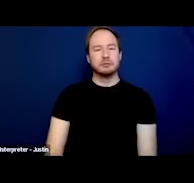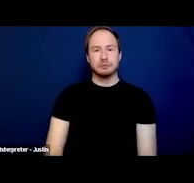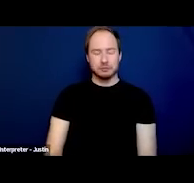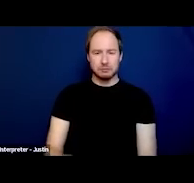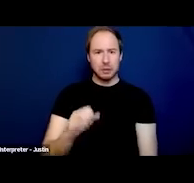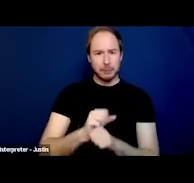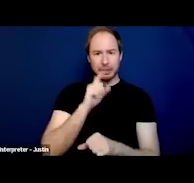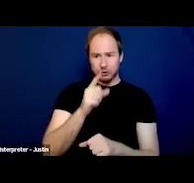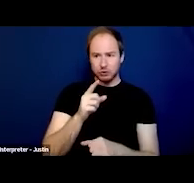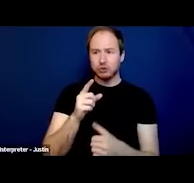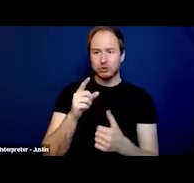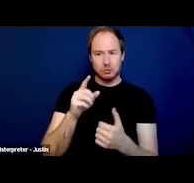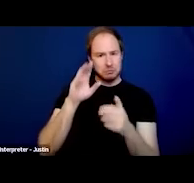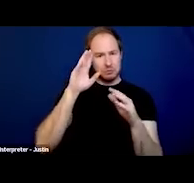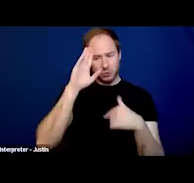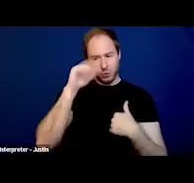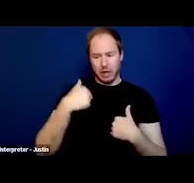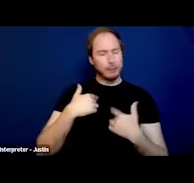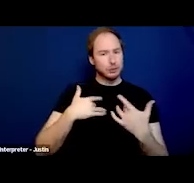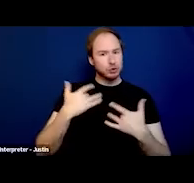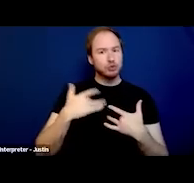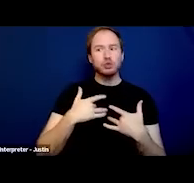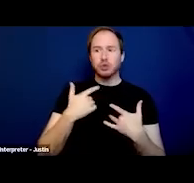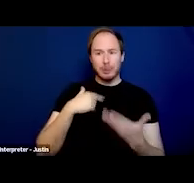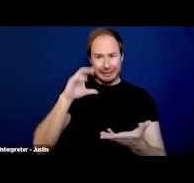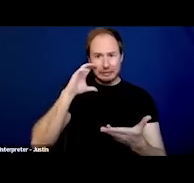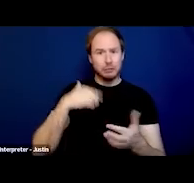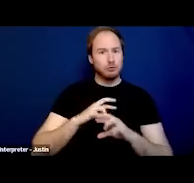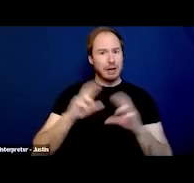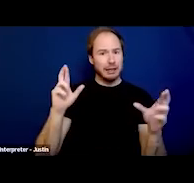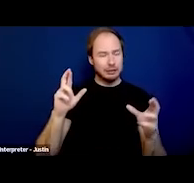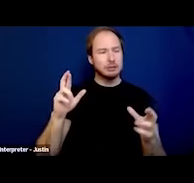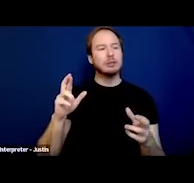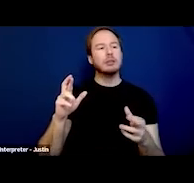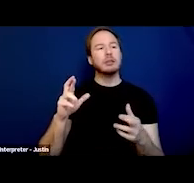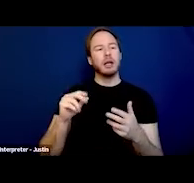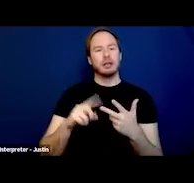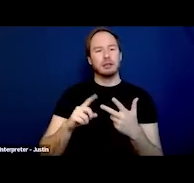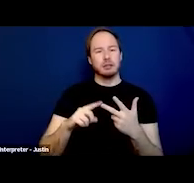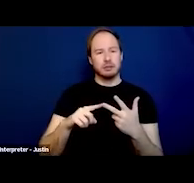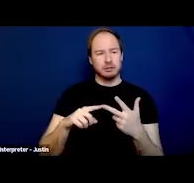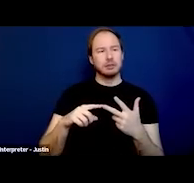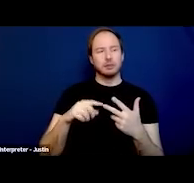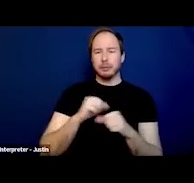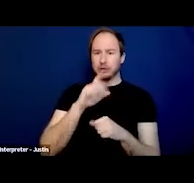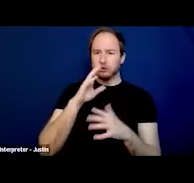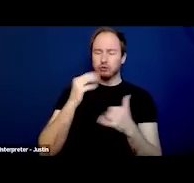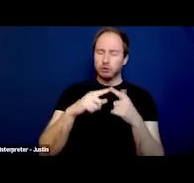Let them know they're being listened to and understood, and then, as we mentioned before, finding a way to agree with them or to validate their position,